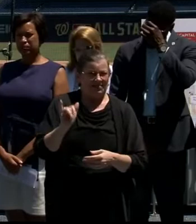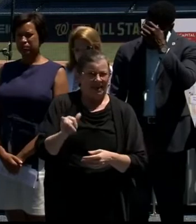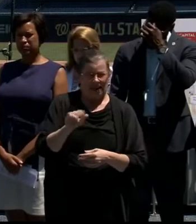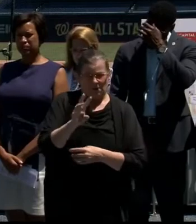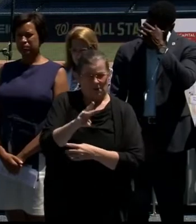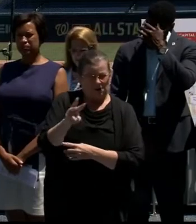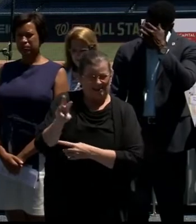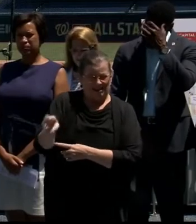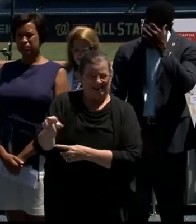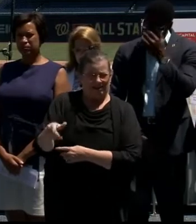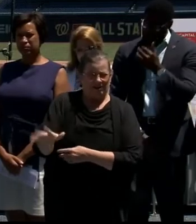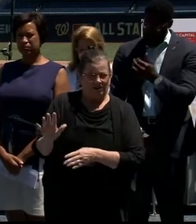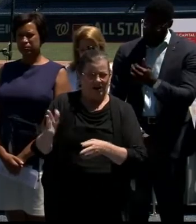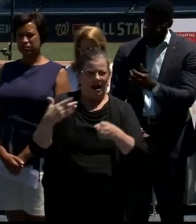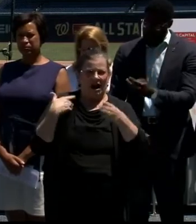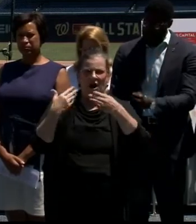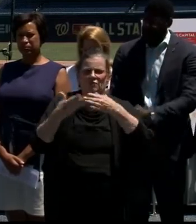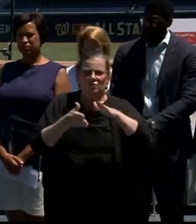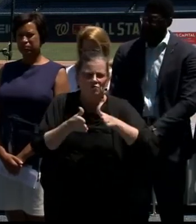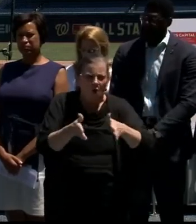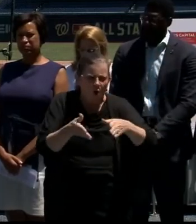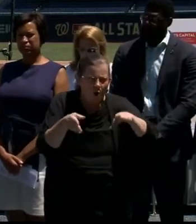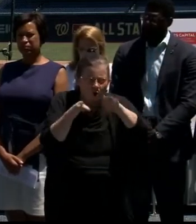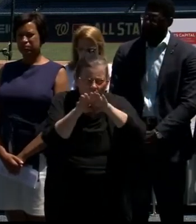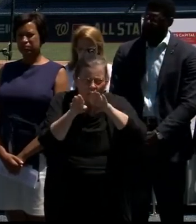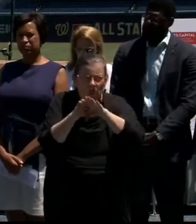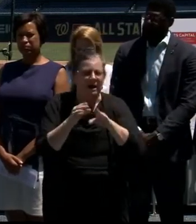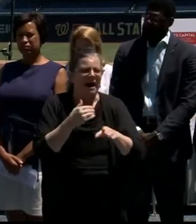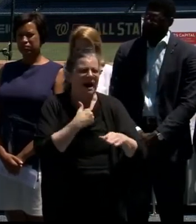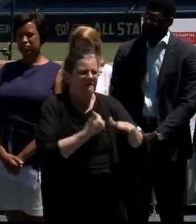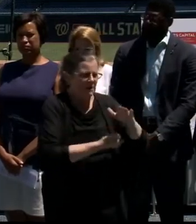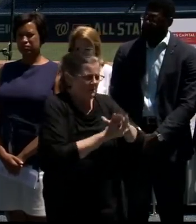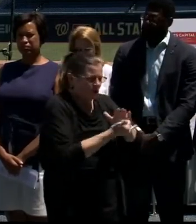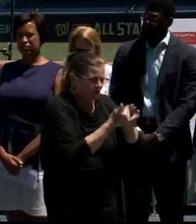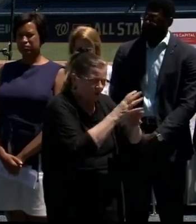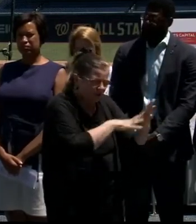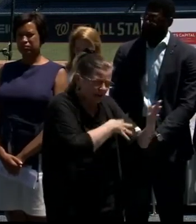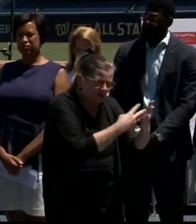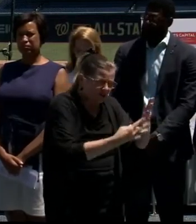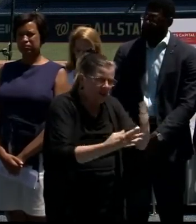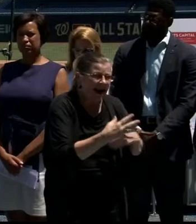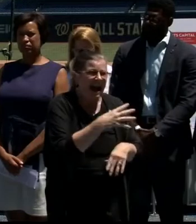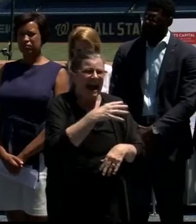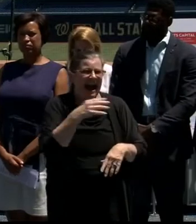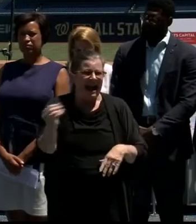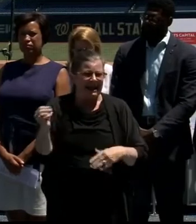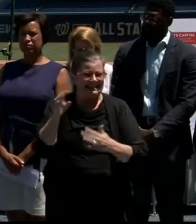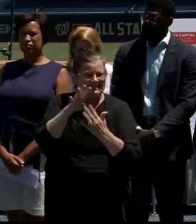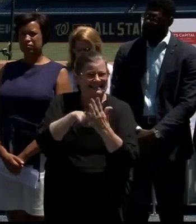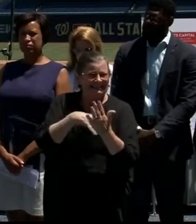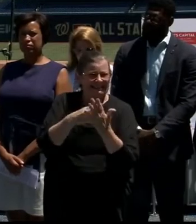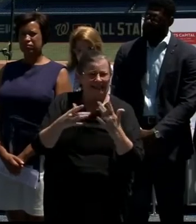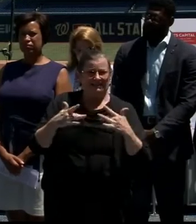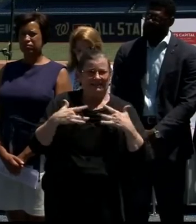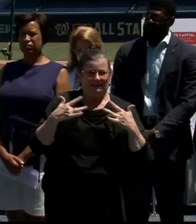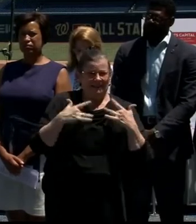FULL SCHEDULE OF THE EVENTS DURING ALL-STAR WEEK. AS A REMINDER CARRYING OPEN CONTAINERS OF ALCOHOL IN THE